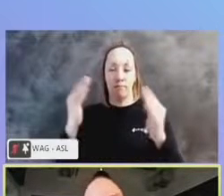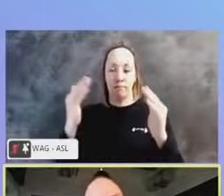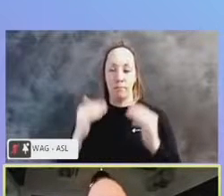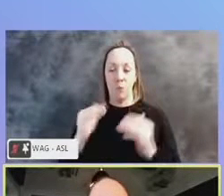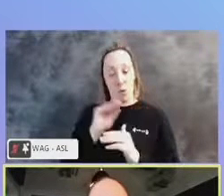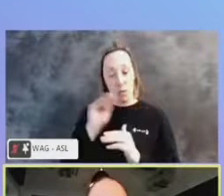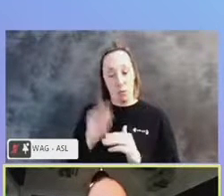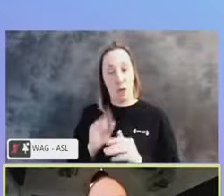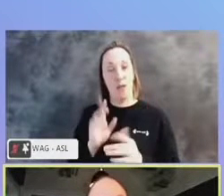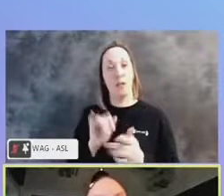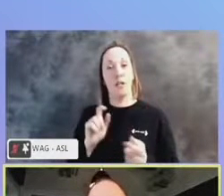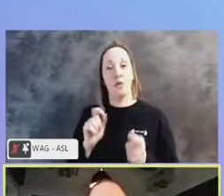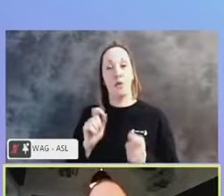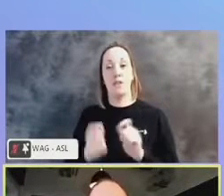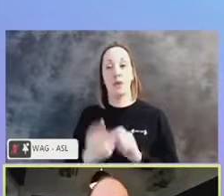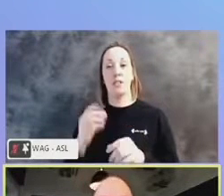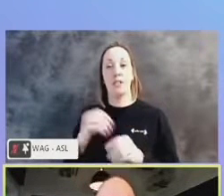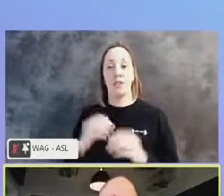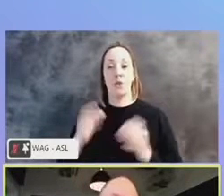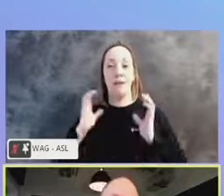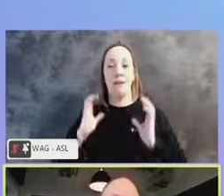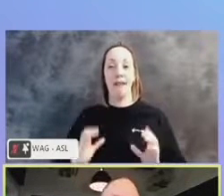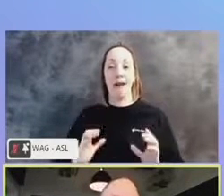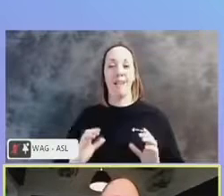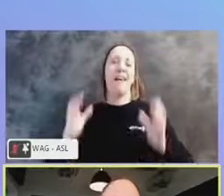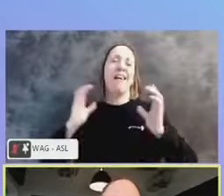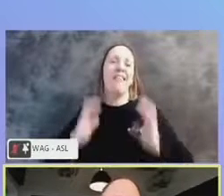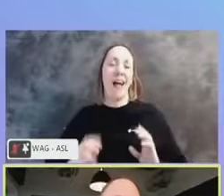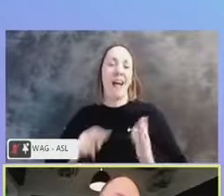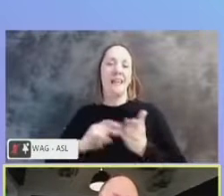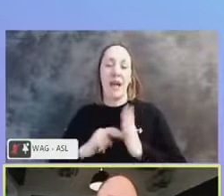looking at how many speak to in a people you year. What is the percentage of those folks